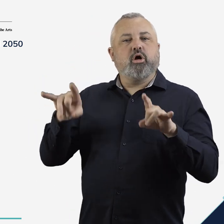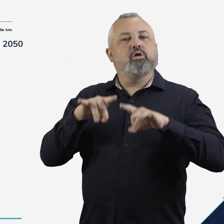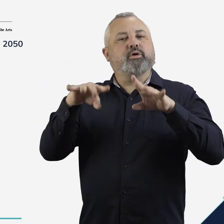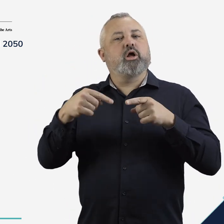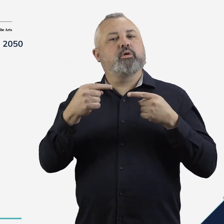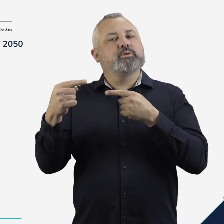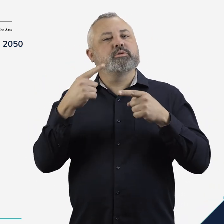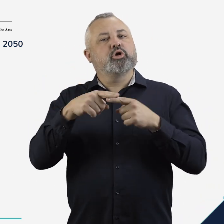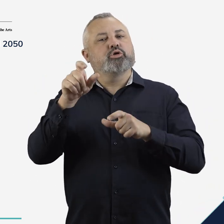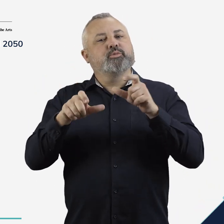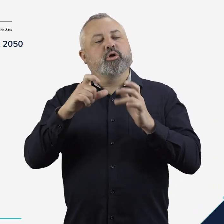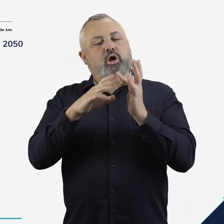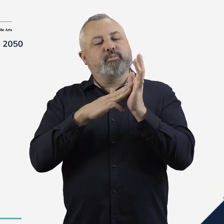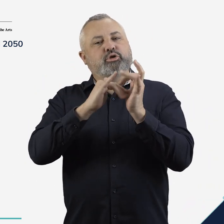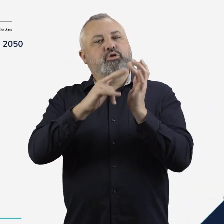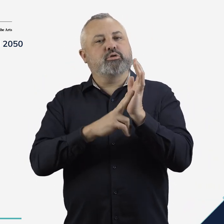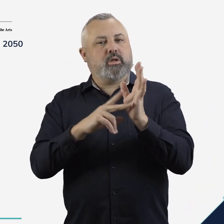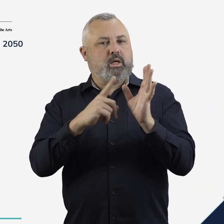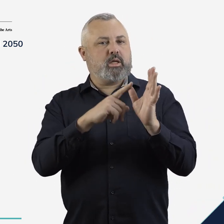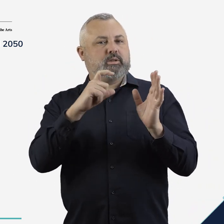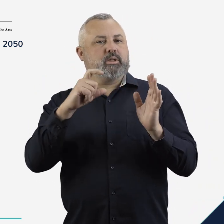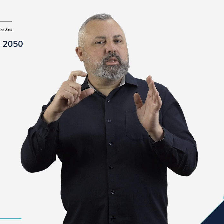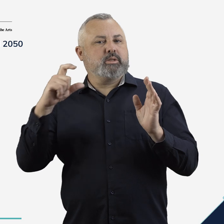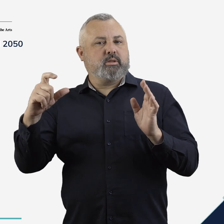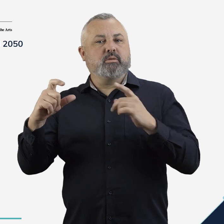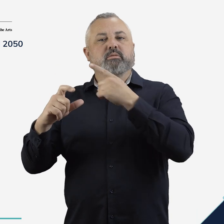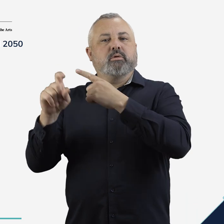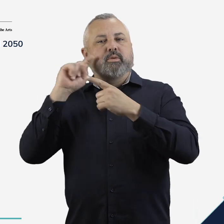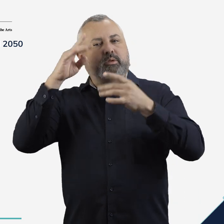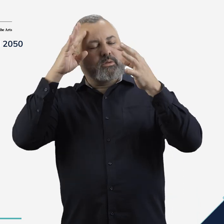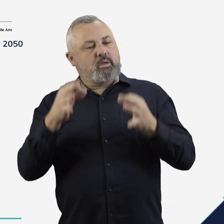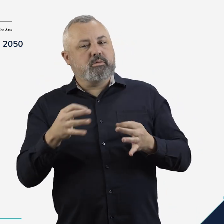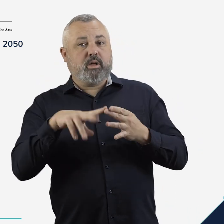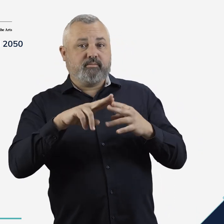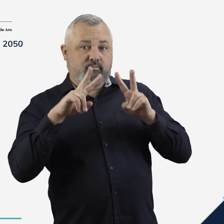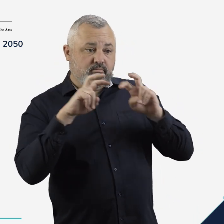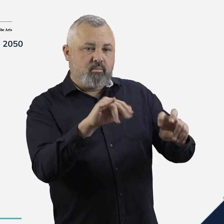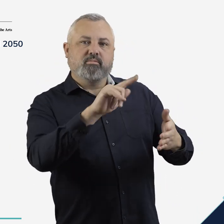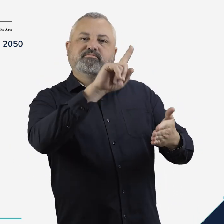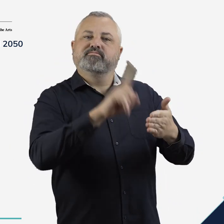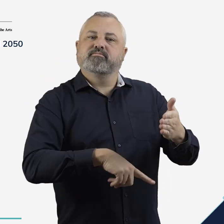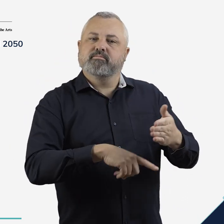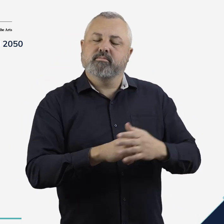Australian Competition and Consumer Commission (ACCC) for potential investigation and enforcement.